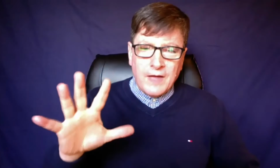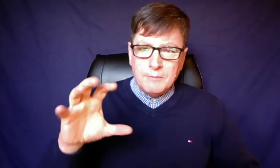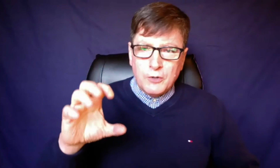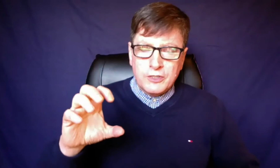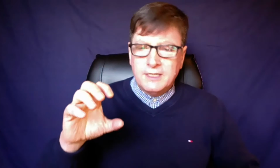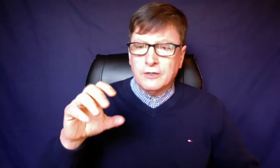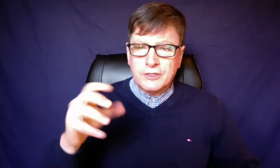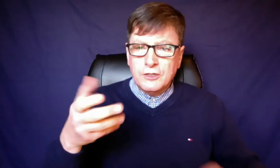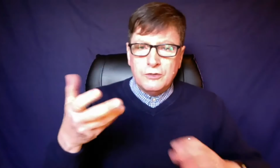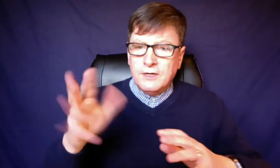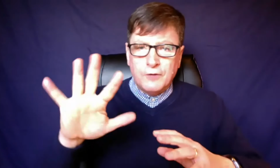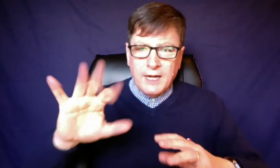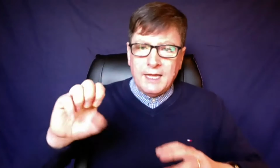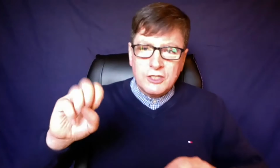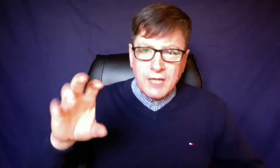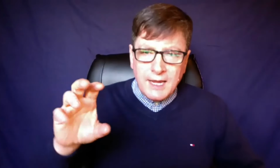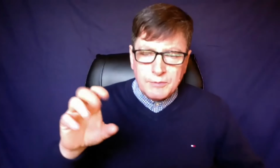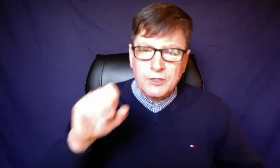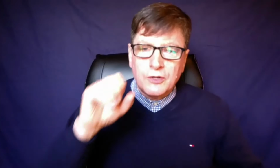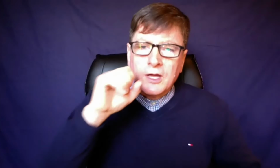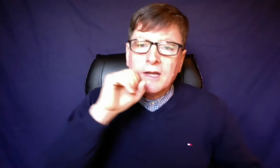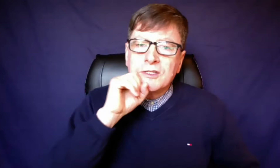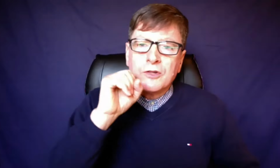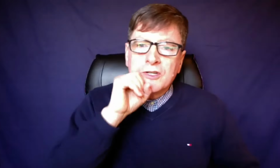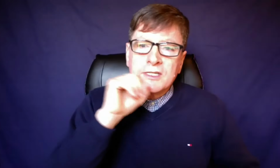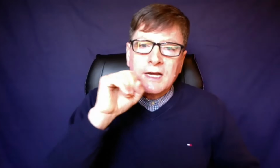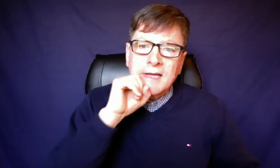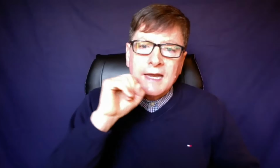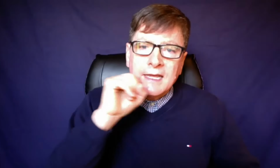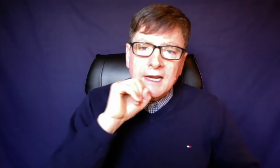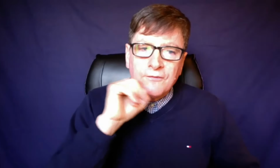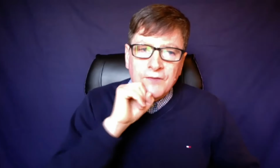mouth or chin and the child doesn't have a lot of fine motor skills